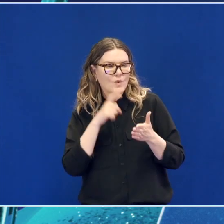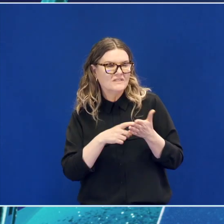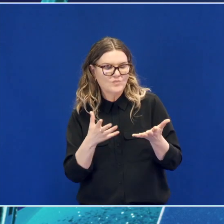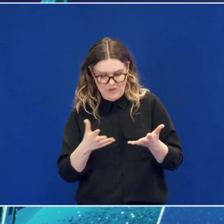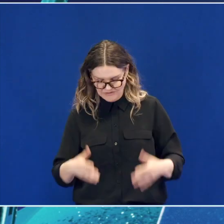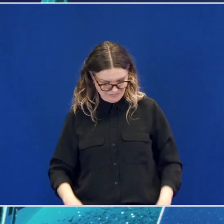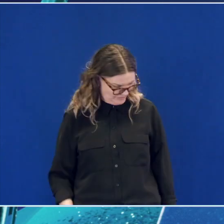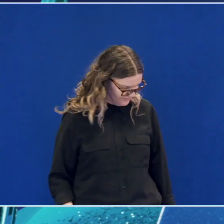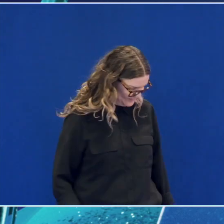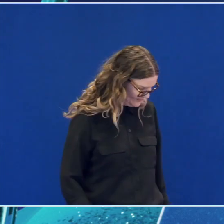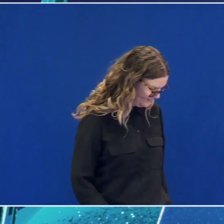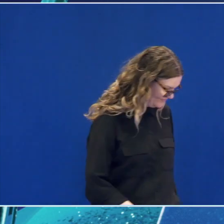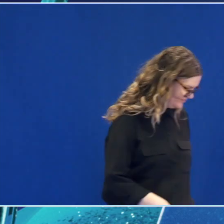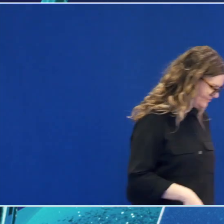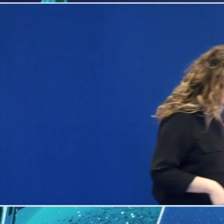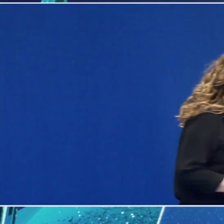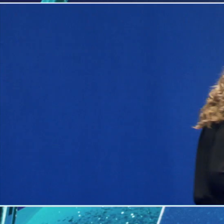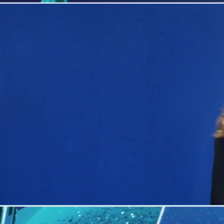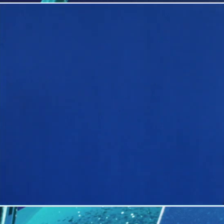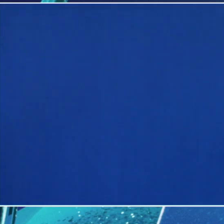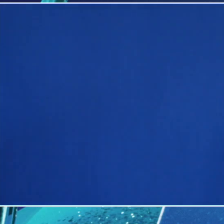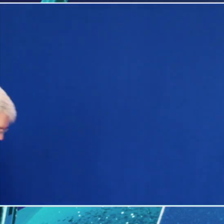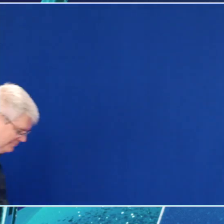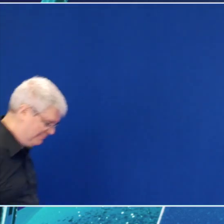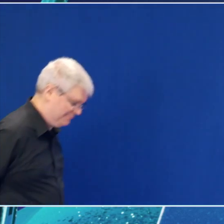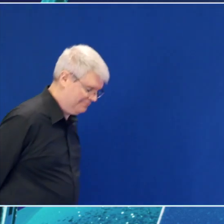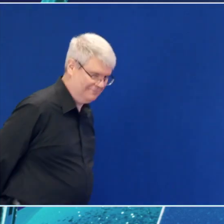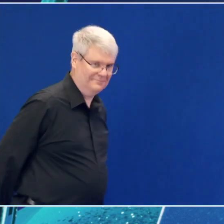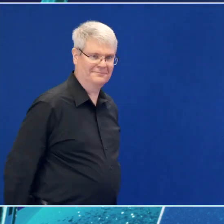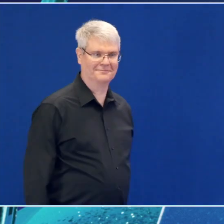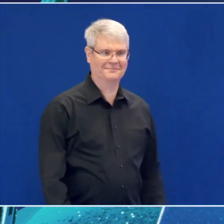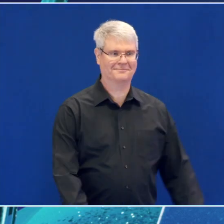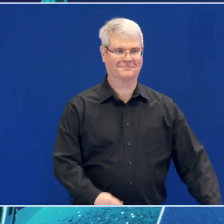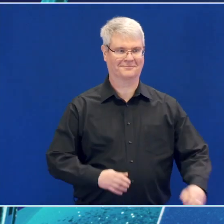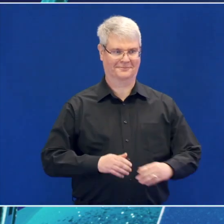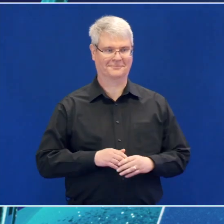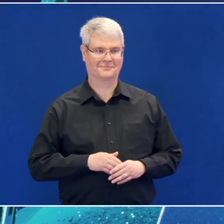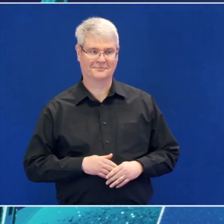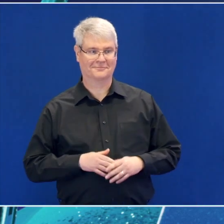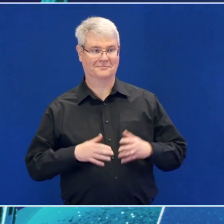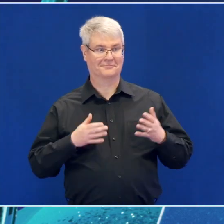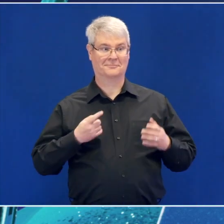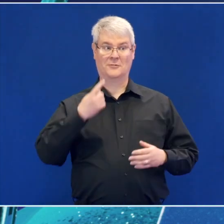in my research is that code quality isn't just attributed